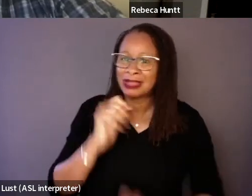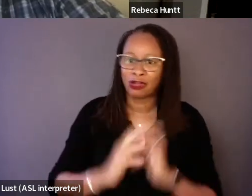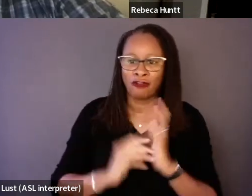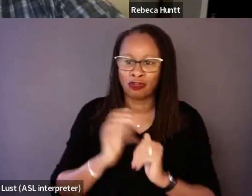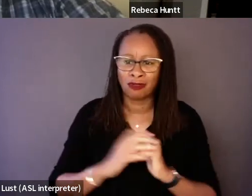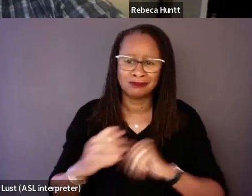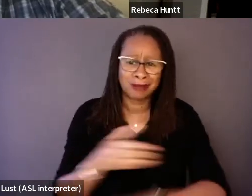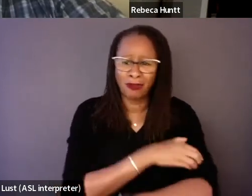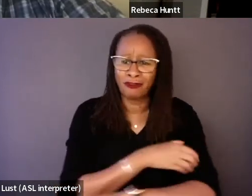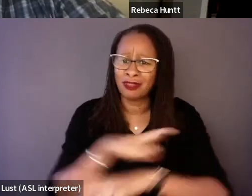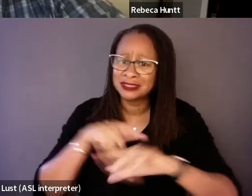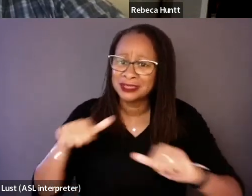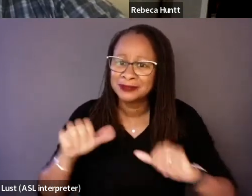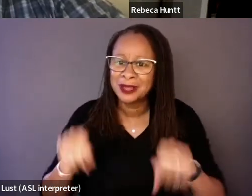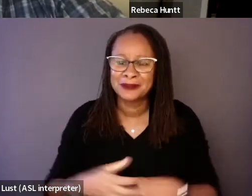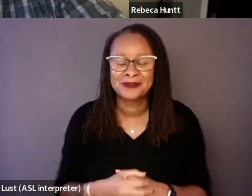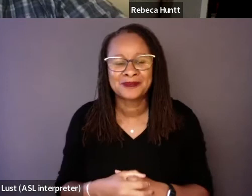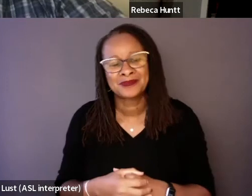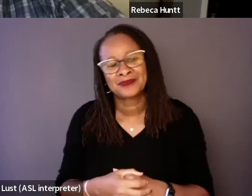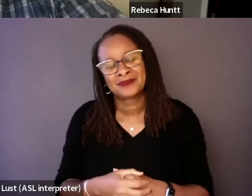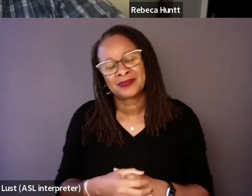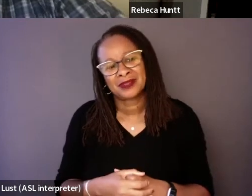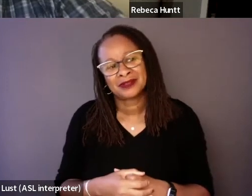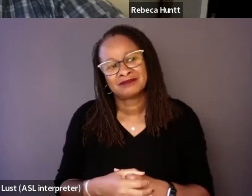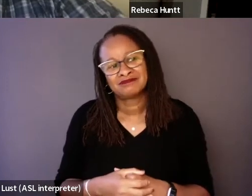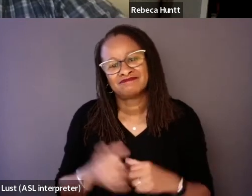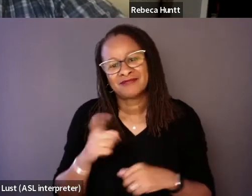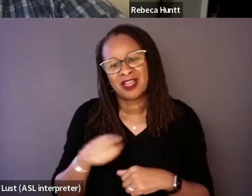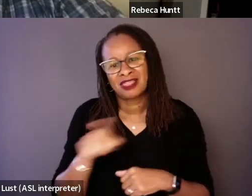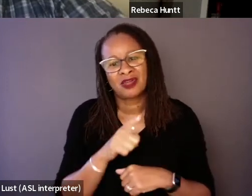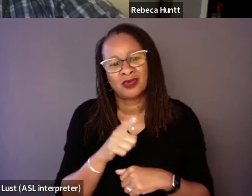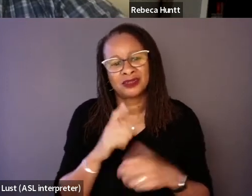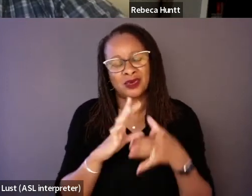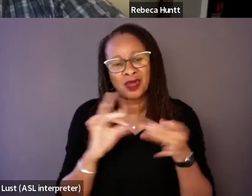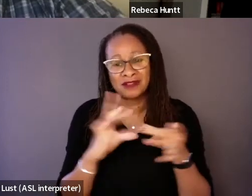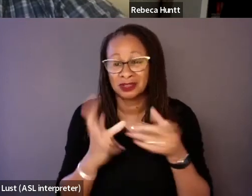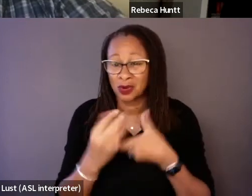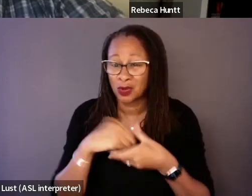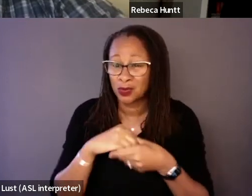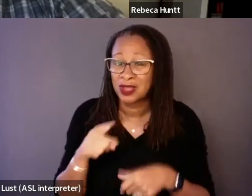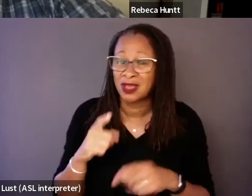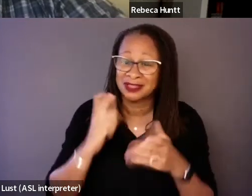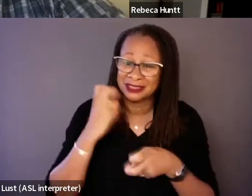uncomfortable and powerful and, you know, did those conversations of including them, were they difficult from the beginning?